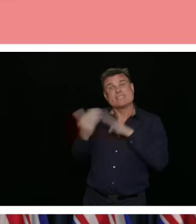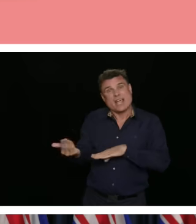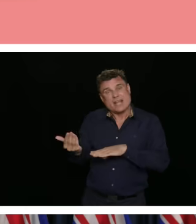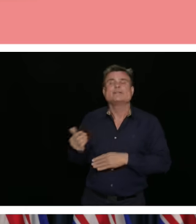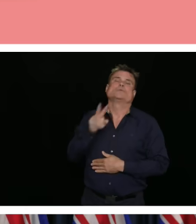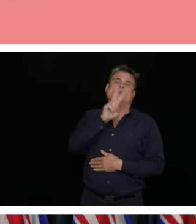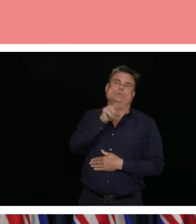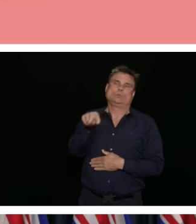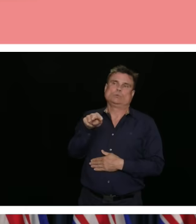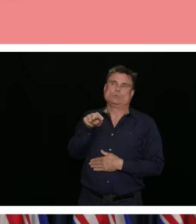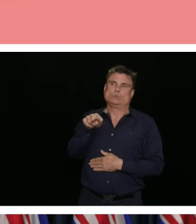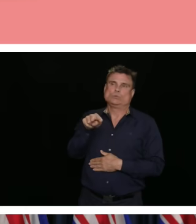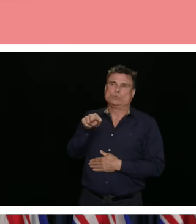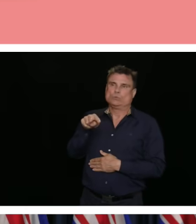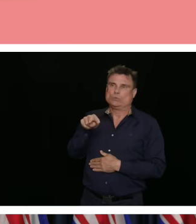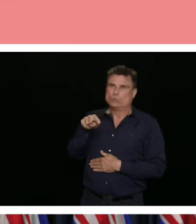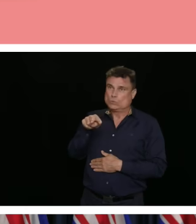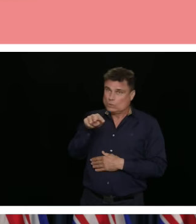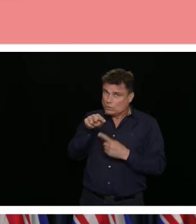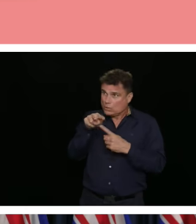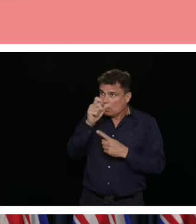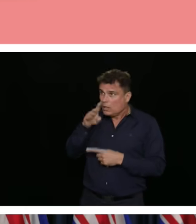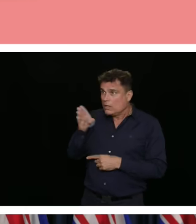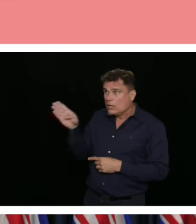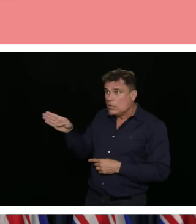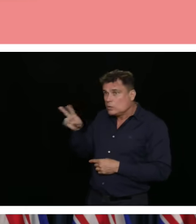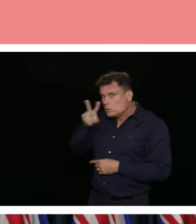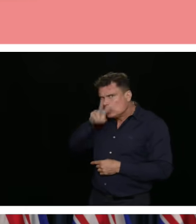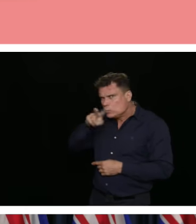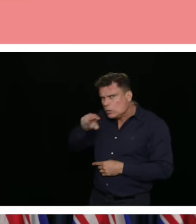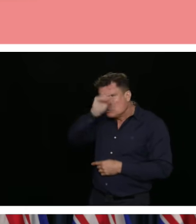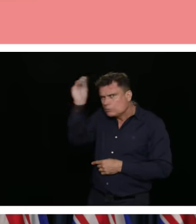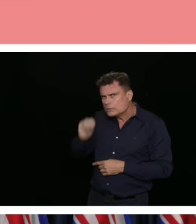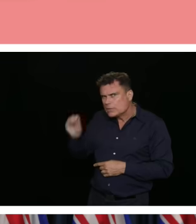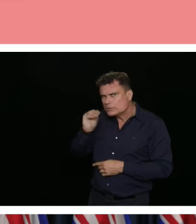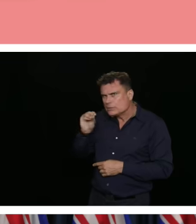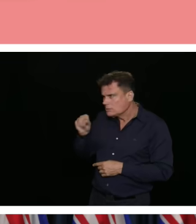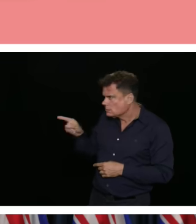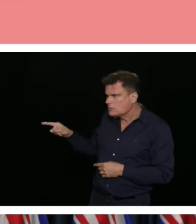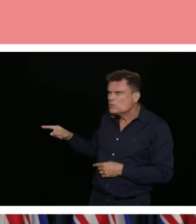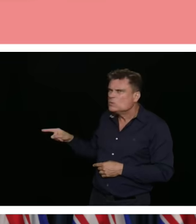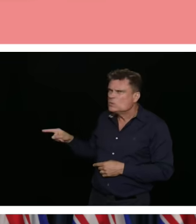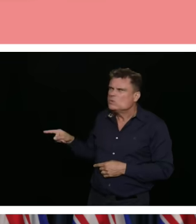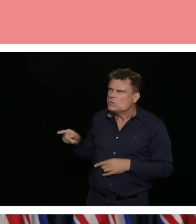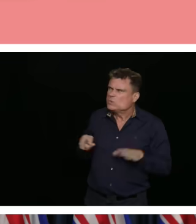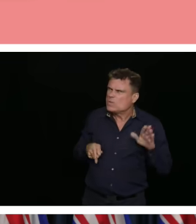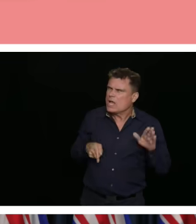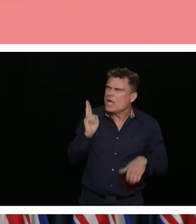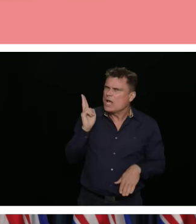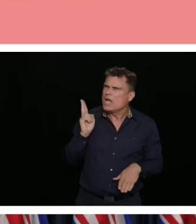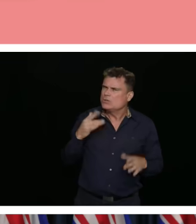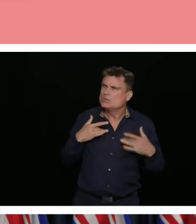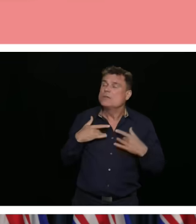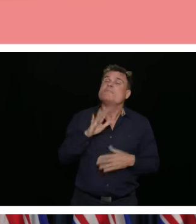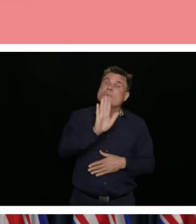As you know, we've been reporting them by lab diagnosed and the epidemilogically linked